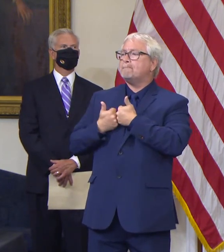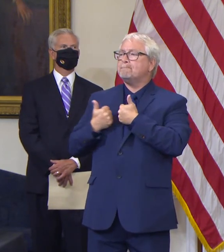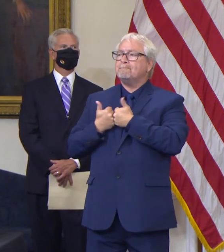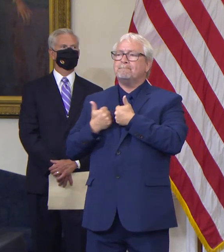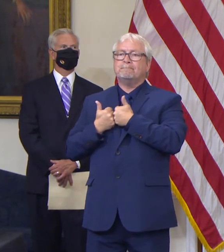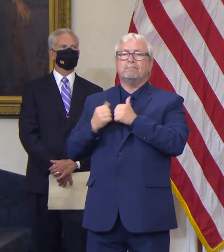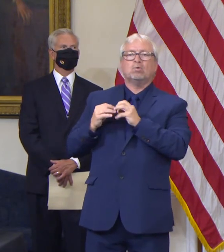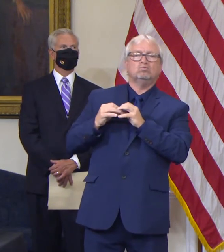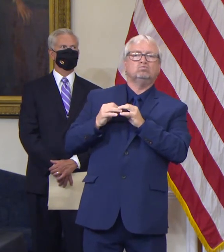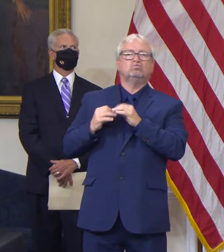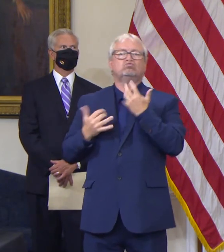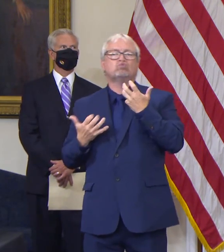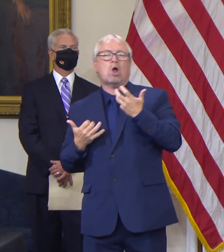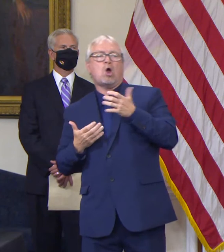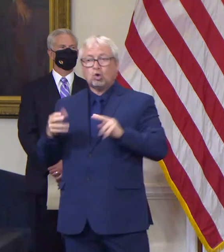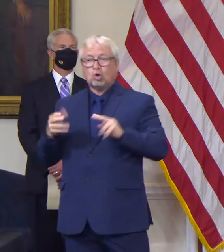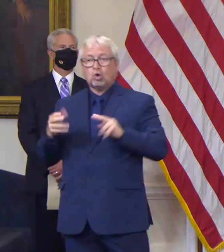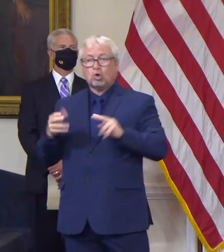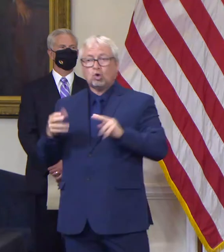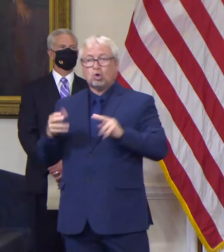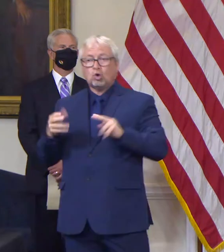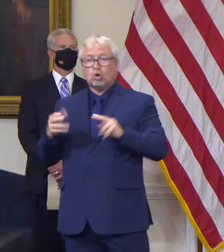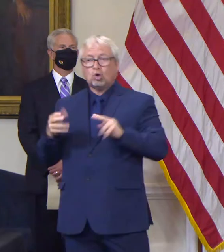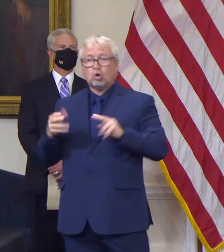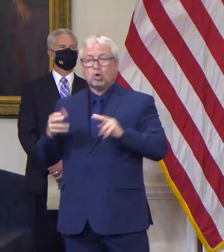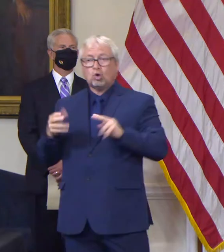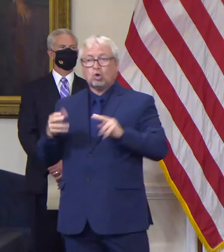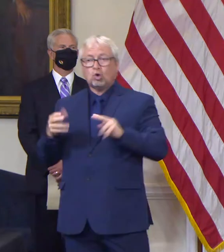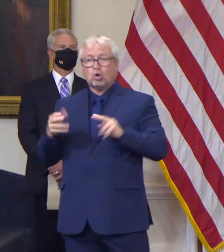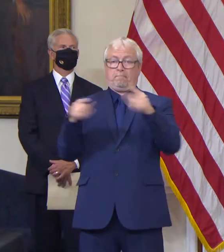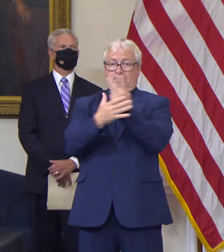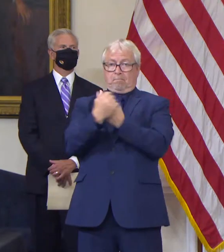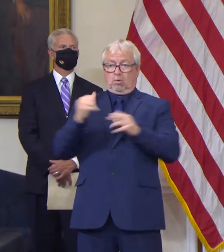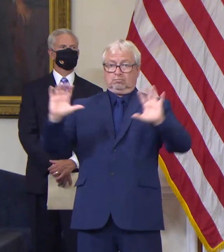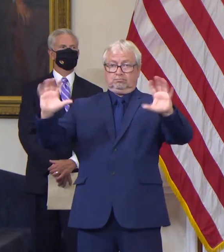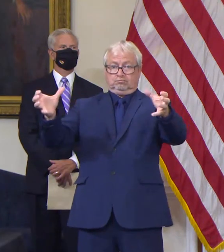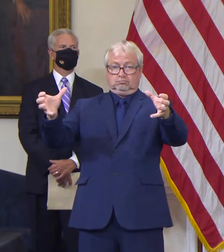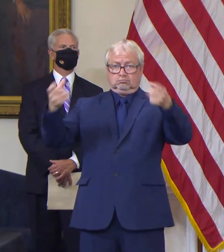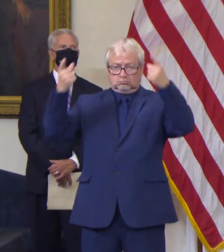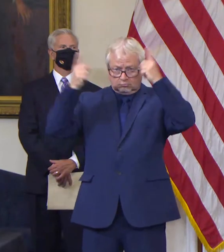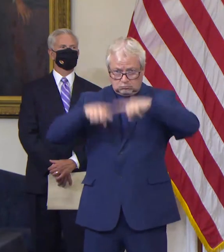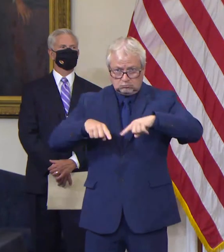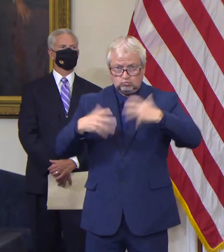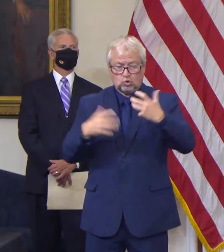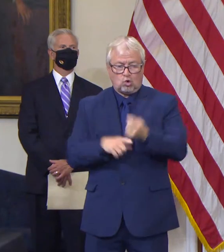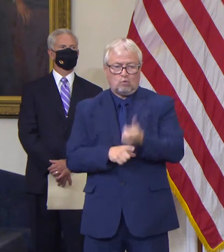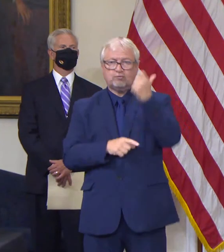discussion. The extra 3 and a half trillion dollars that there's not a single vote for on the republican side, no bipartisanship on, needs to be taken out and not tied together.